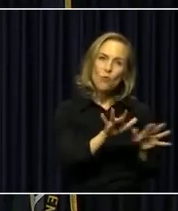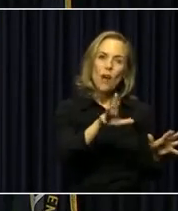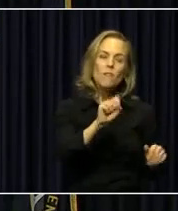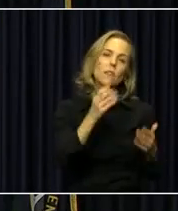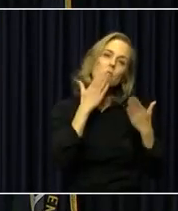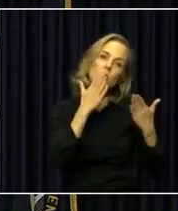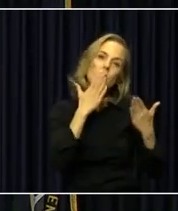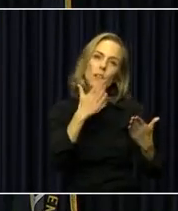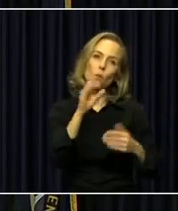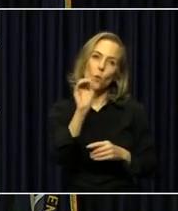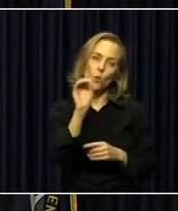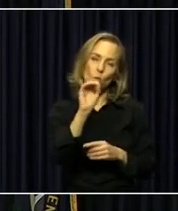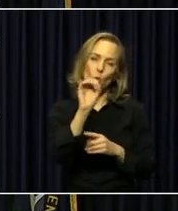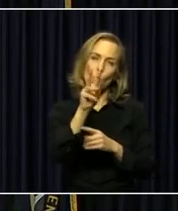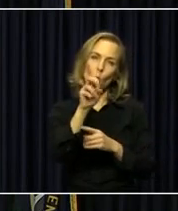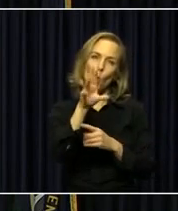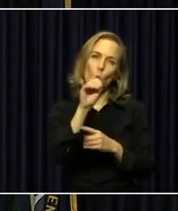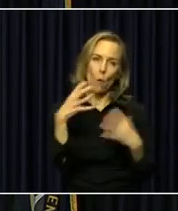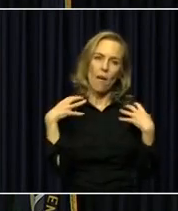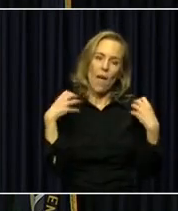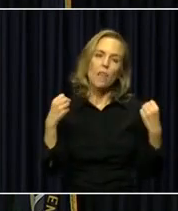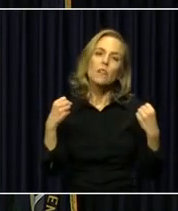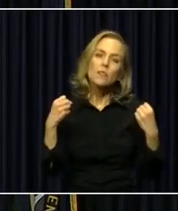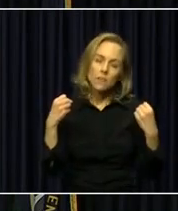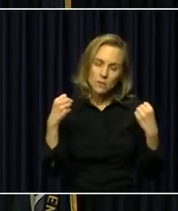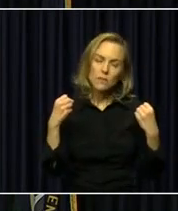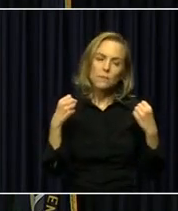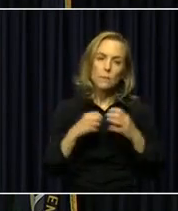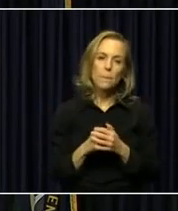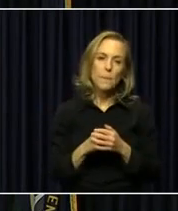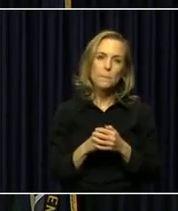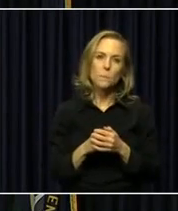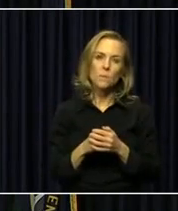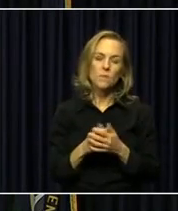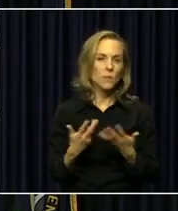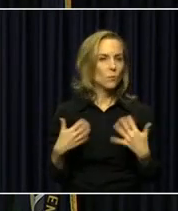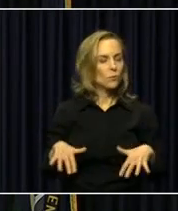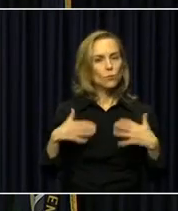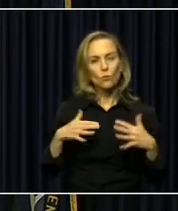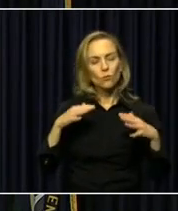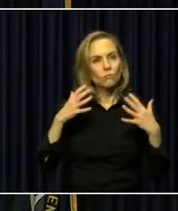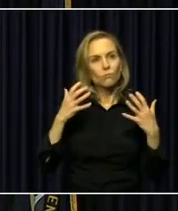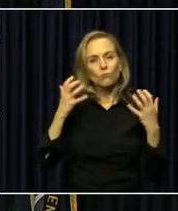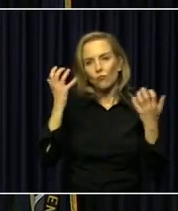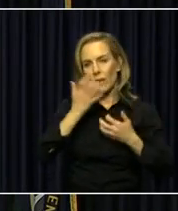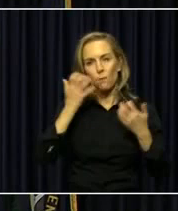WE HAVE BEEN BOUGHT IN, AND WE HAVE BEEN WILLING TO DO WHAT IT